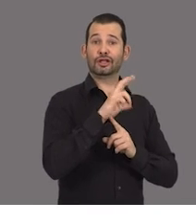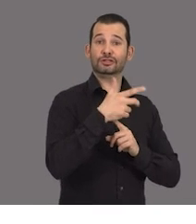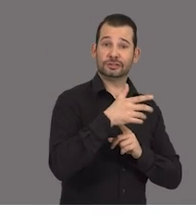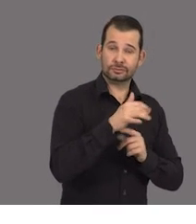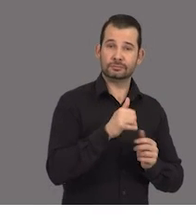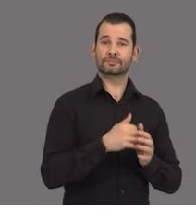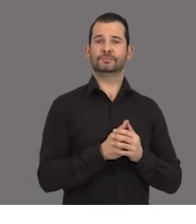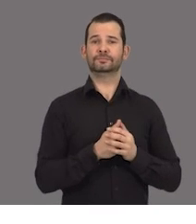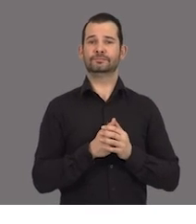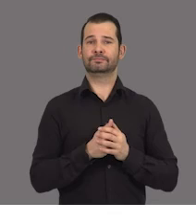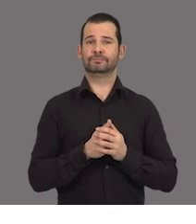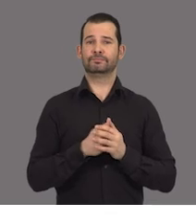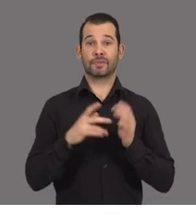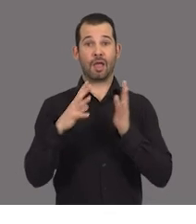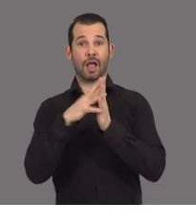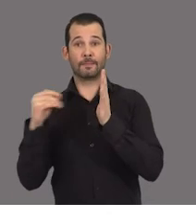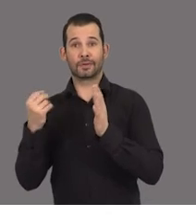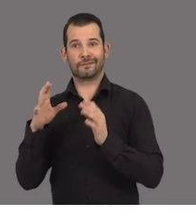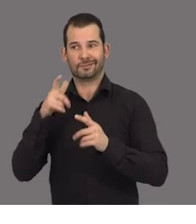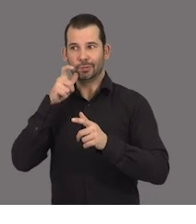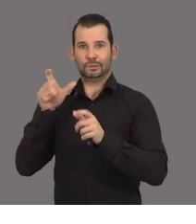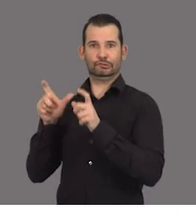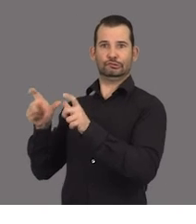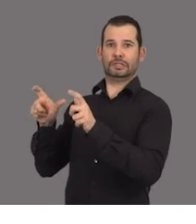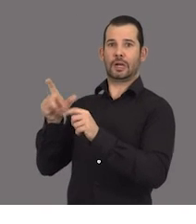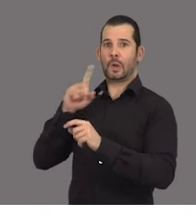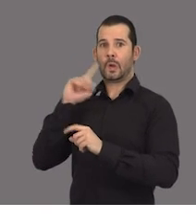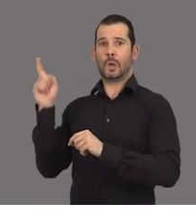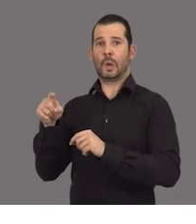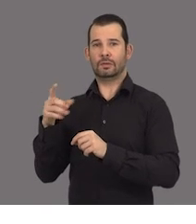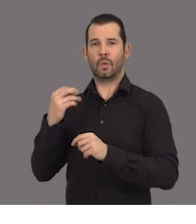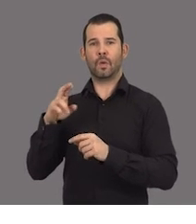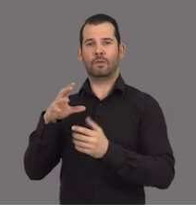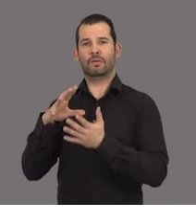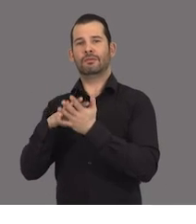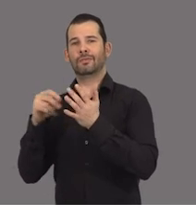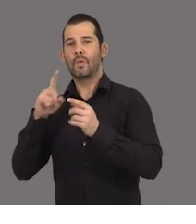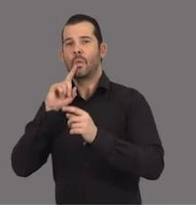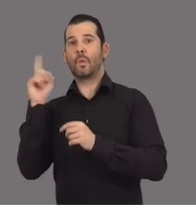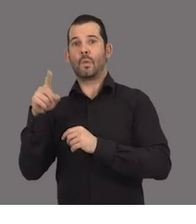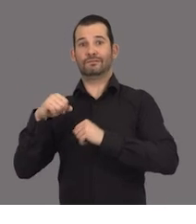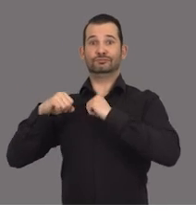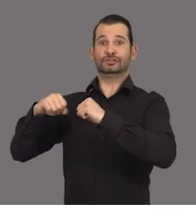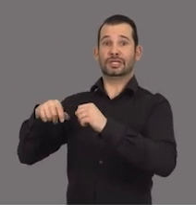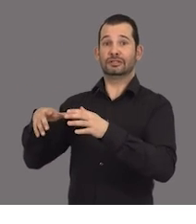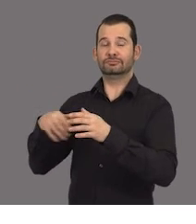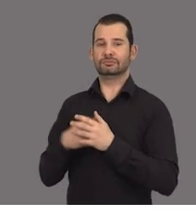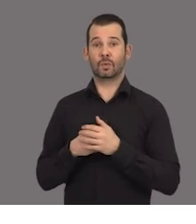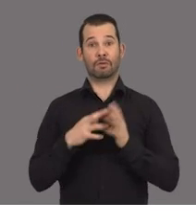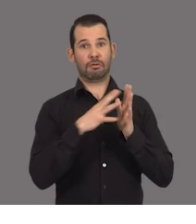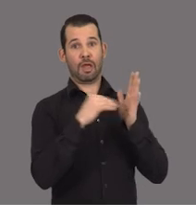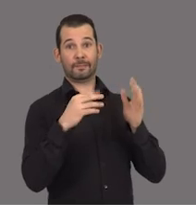a copy of a restraining order or an order of protection, or a copy of a police report